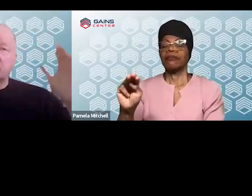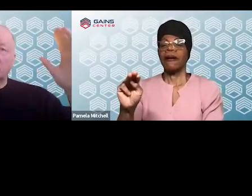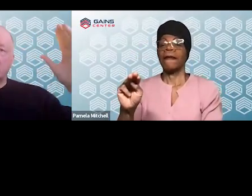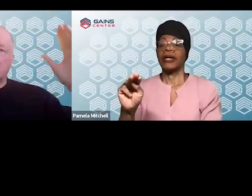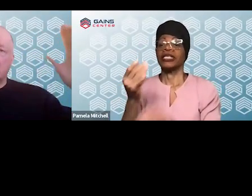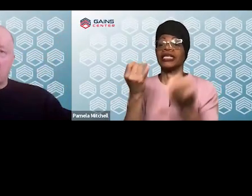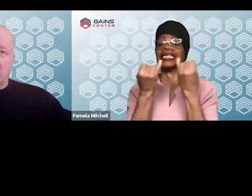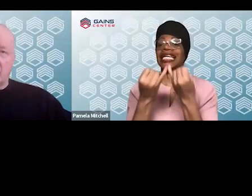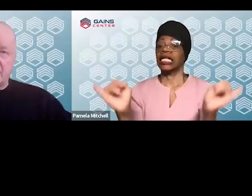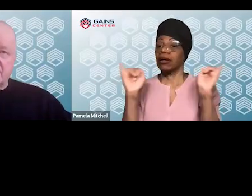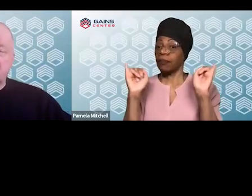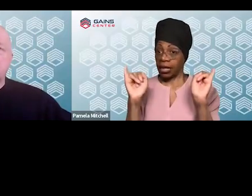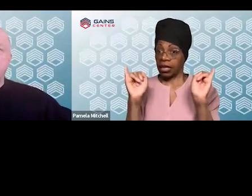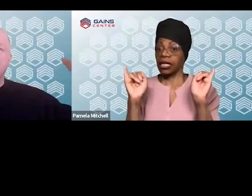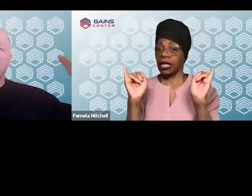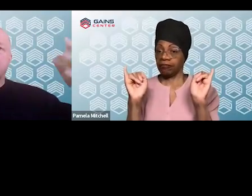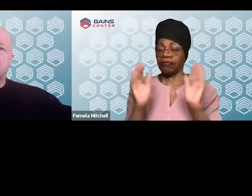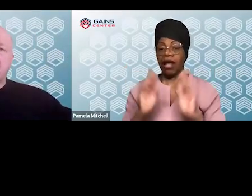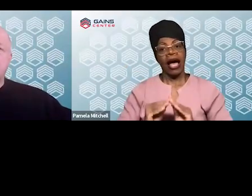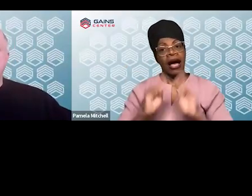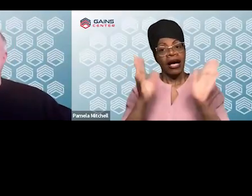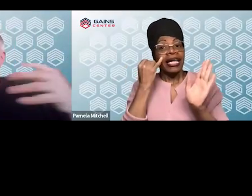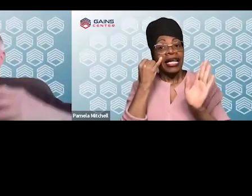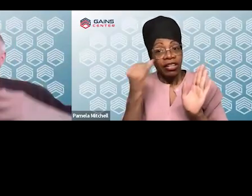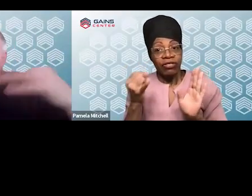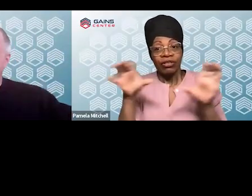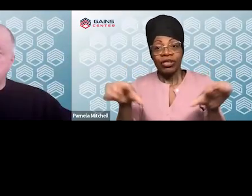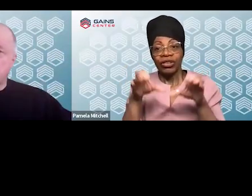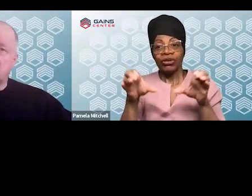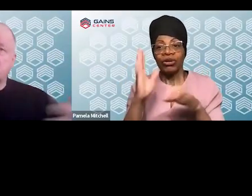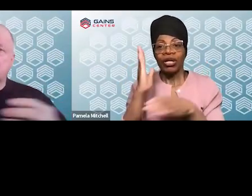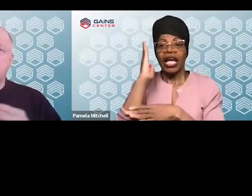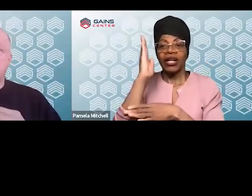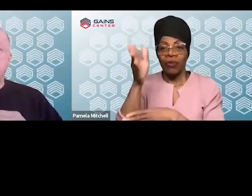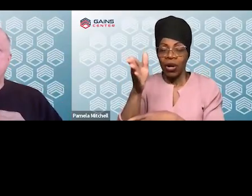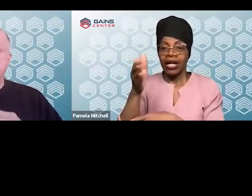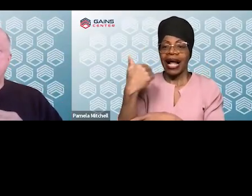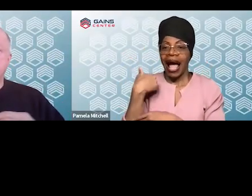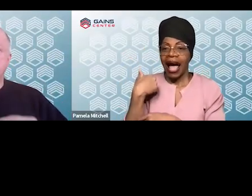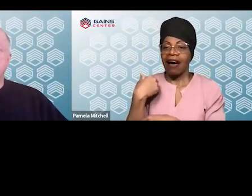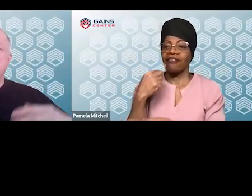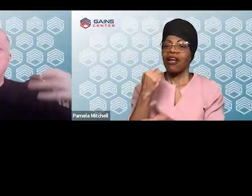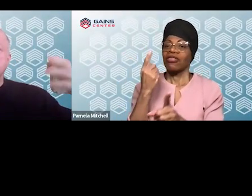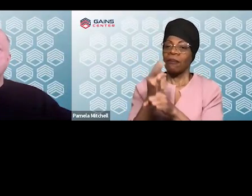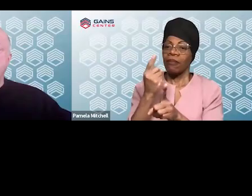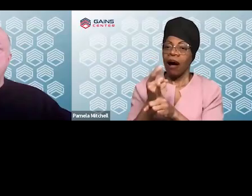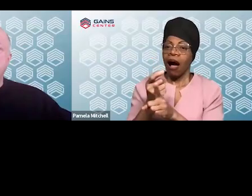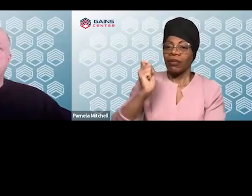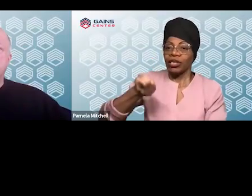Now, obviously, if you're going to do that, it's gonna take the right judge to agree to that as a stipulation,